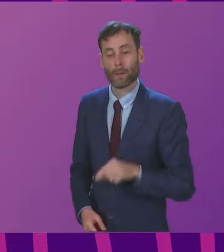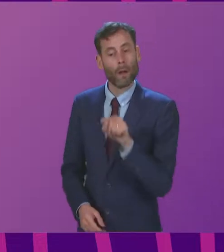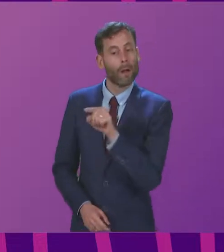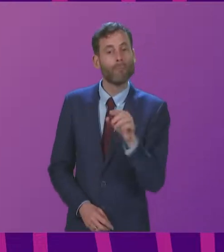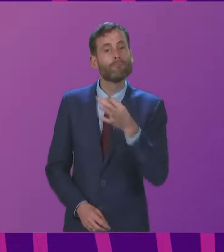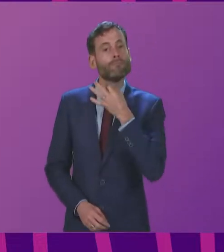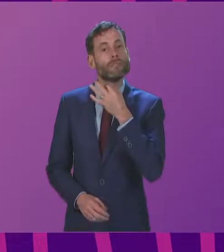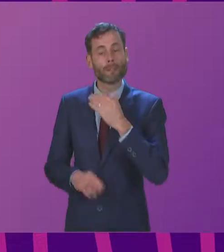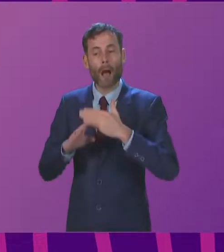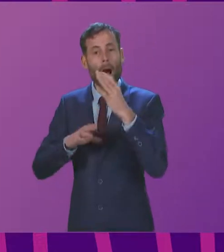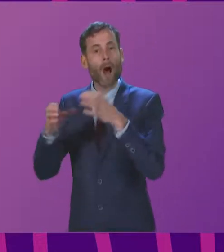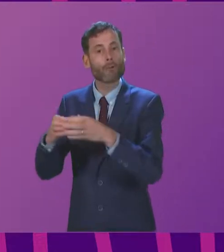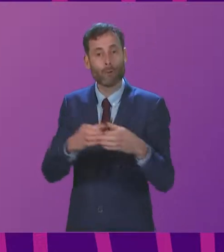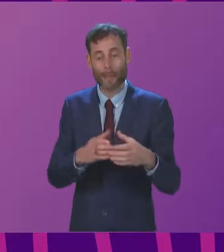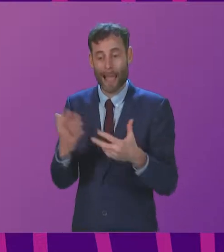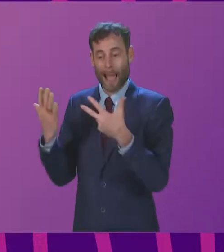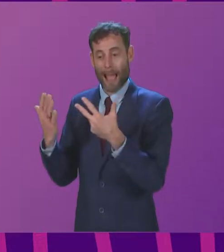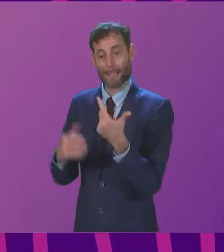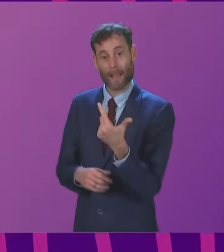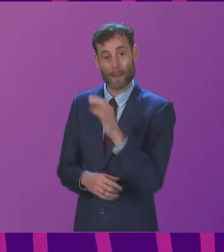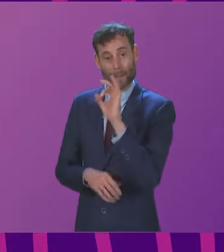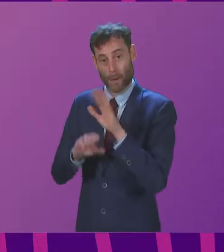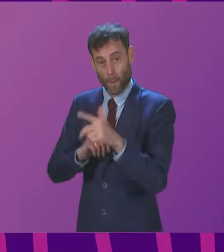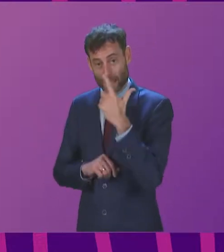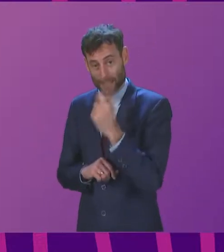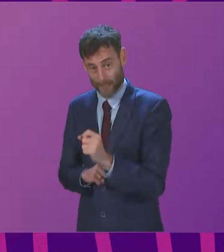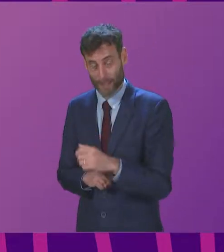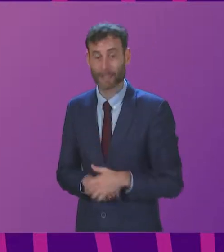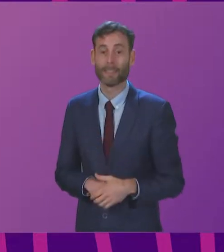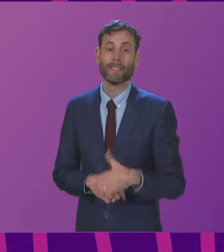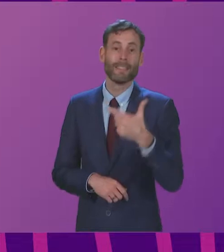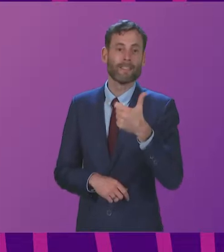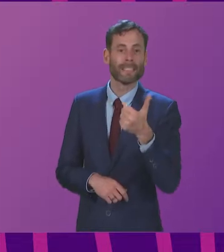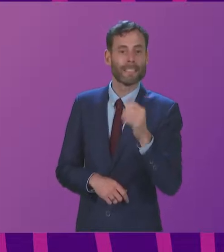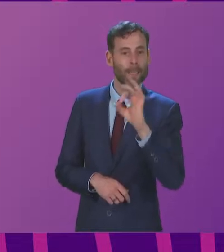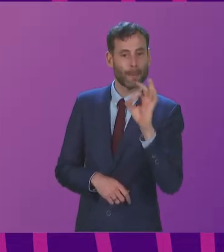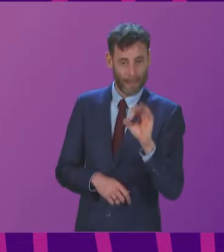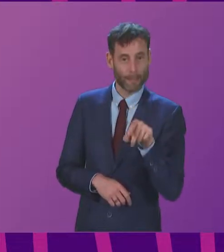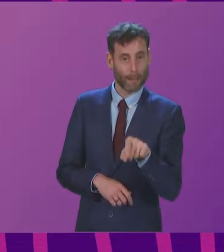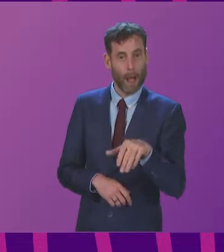87 per cent of over 70s and 76 per cent of those at the highest clinical risk already have the